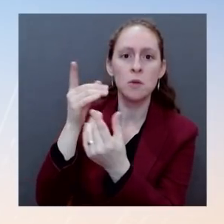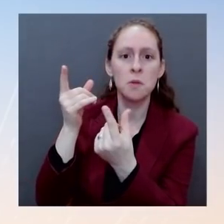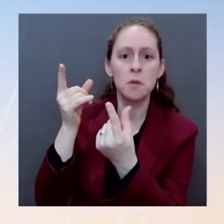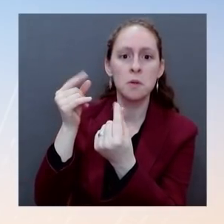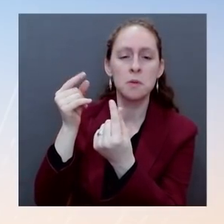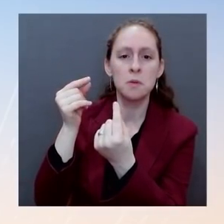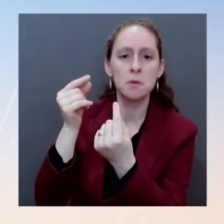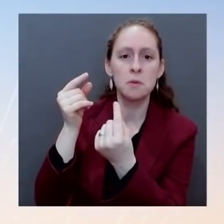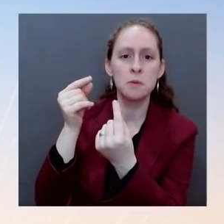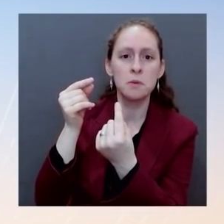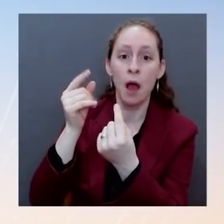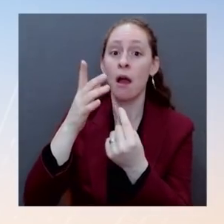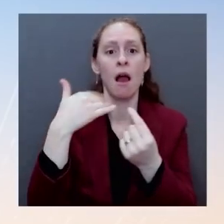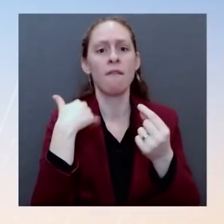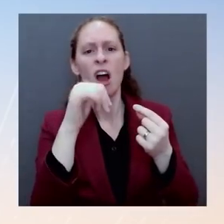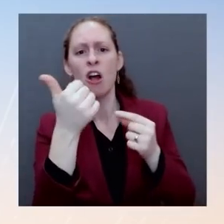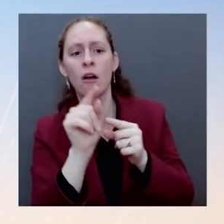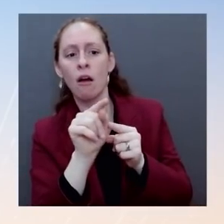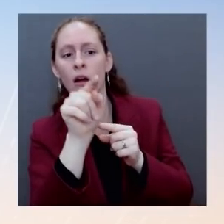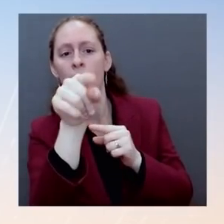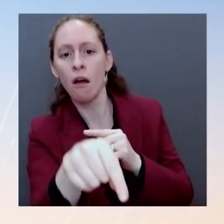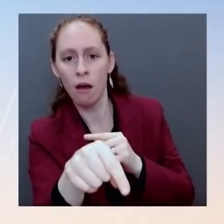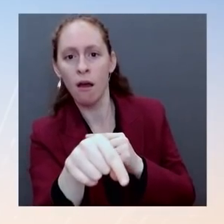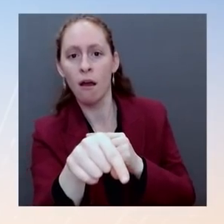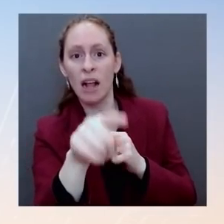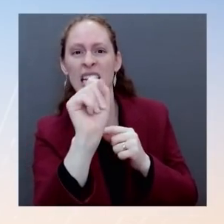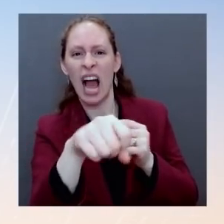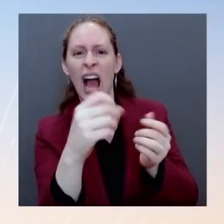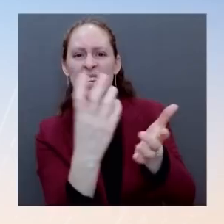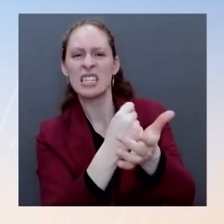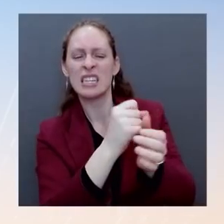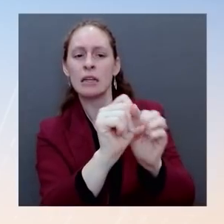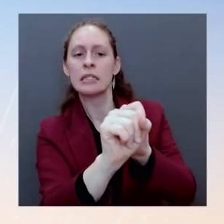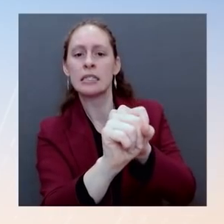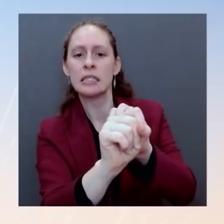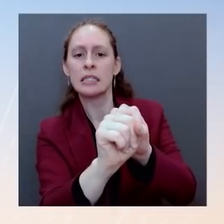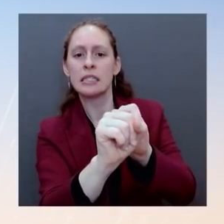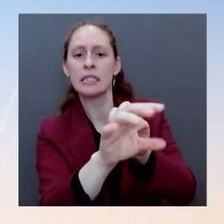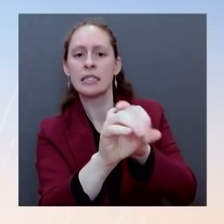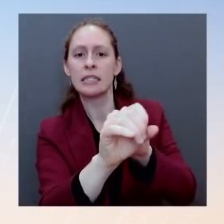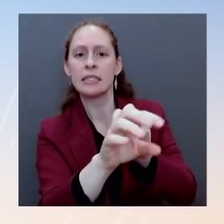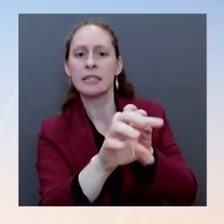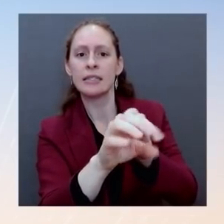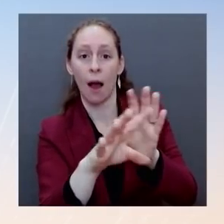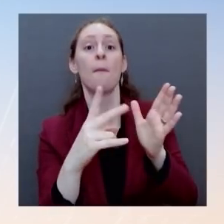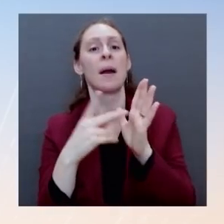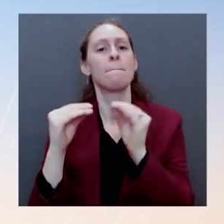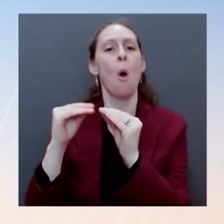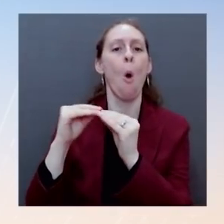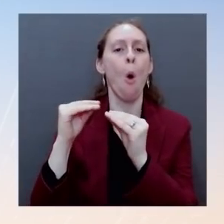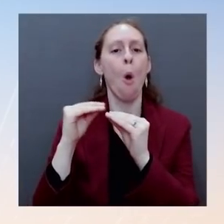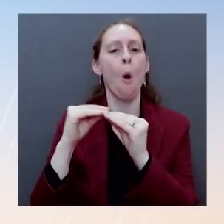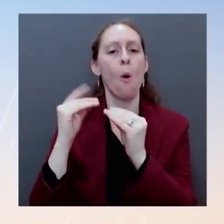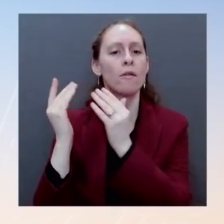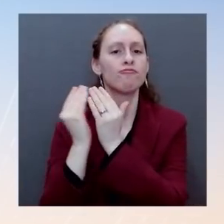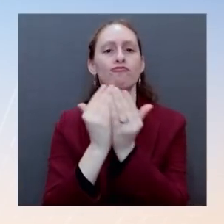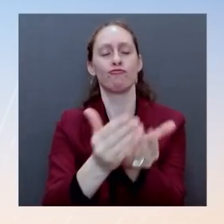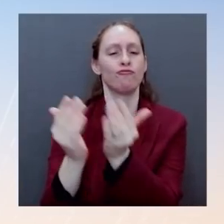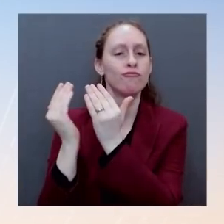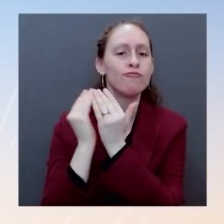reduction in the backlog coming into the Port of Savannah quite noticeably. So we're going to take action at the Port of Oakland,